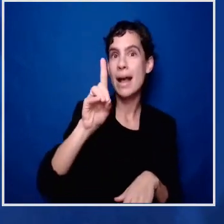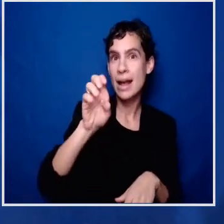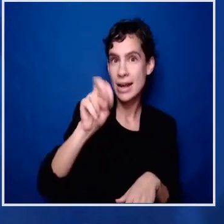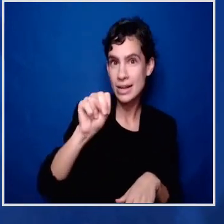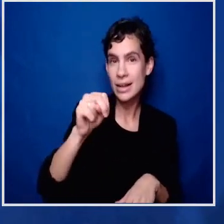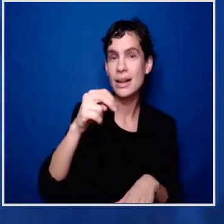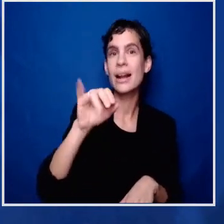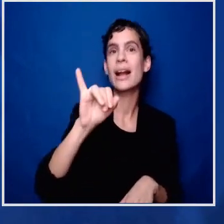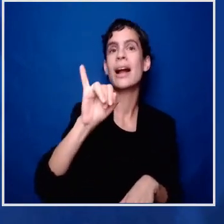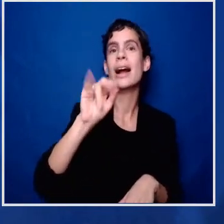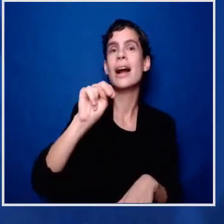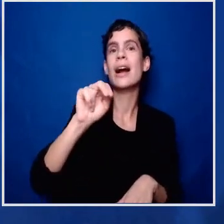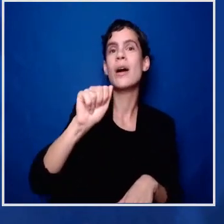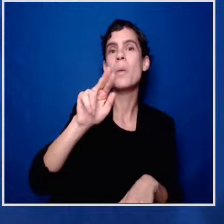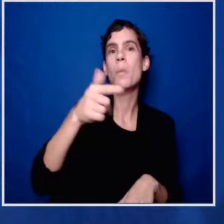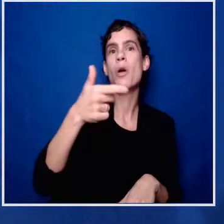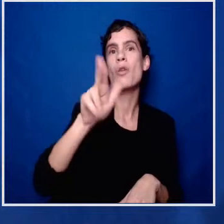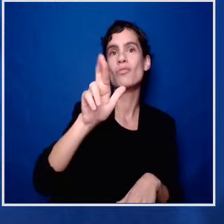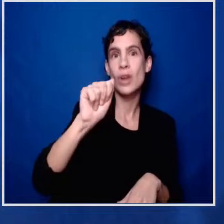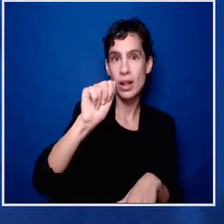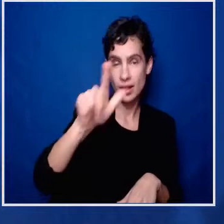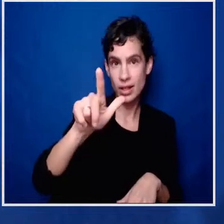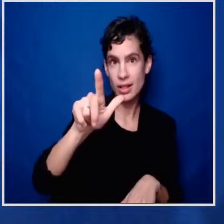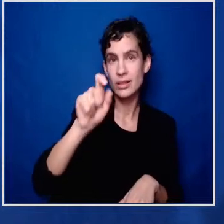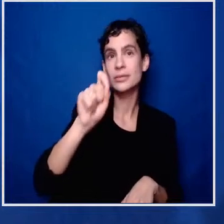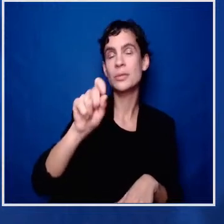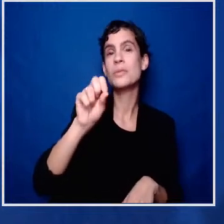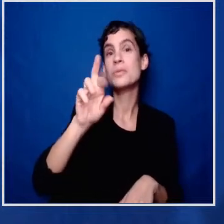US AT BIDENINAUGURAL.ORG/SERVICE.